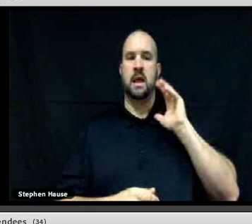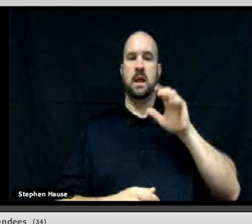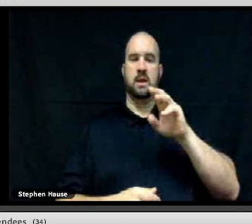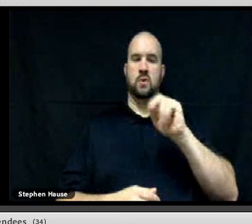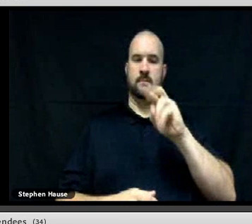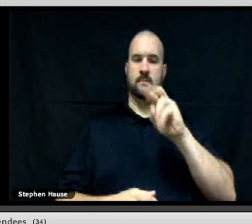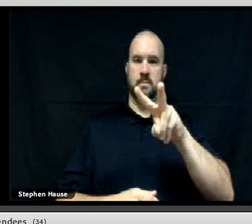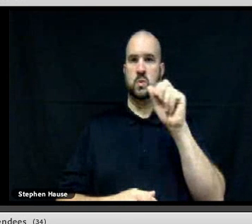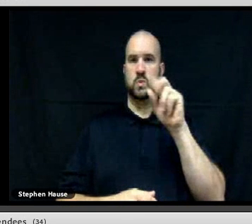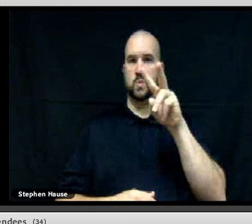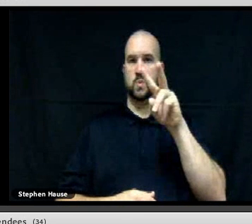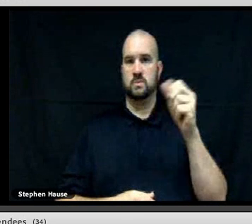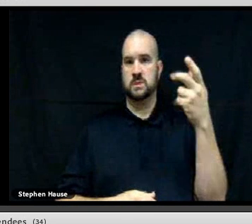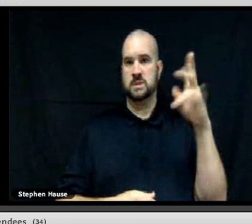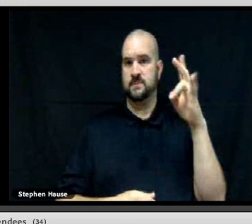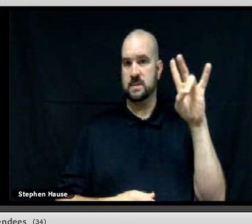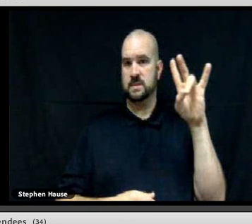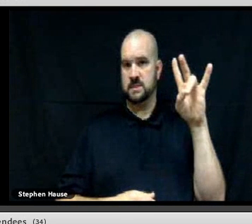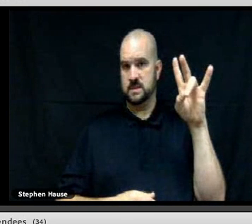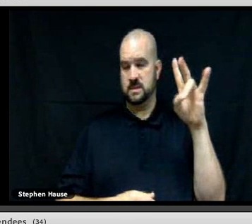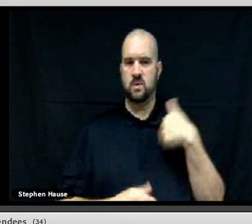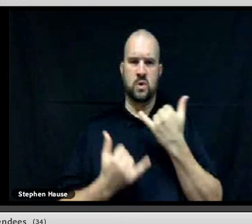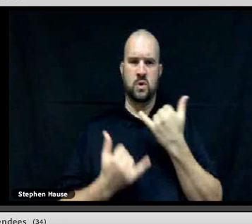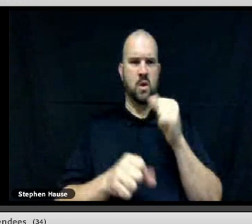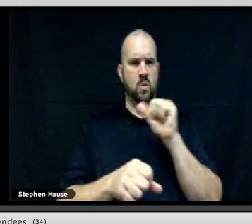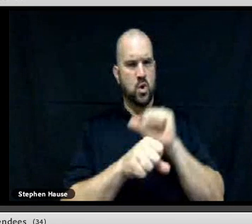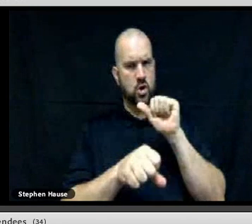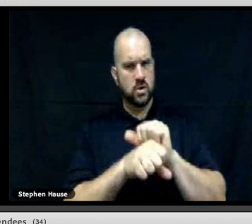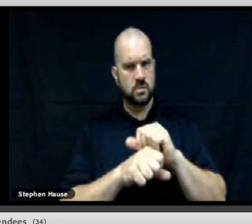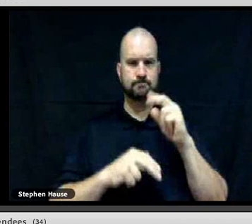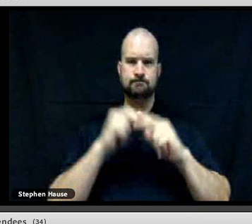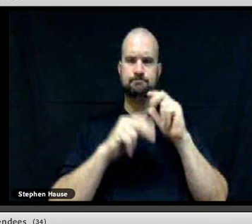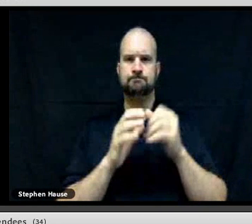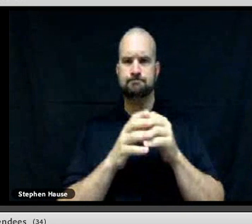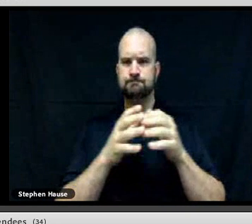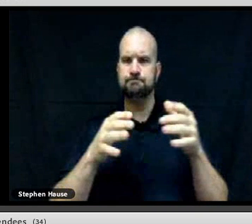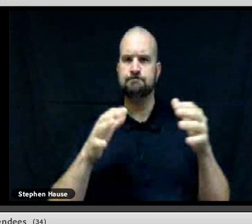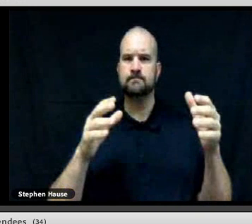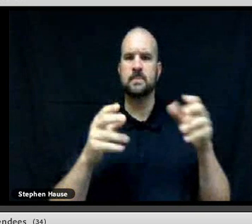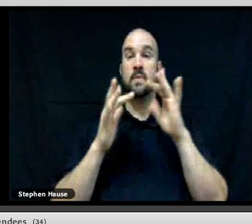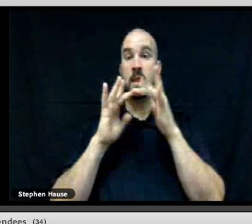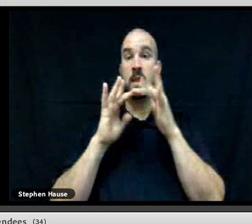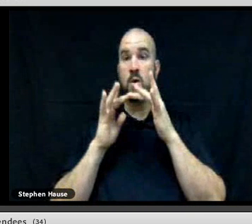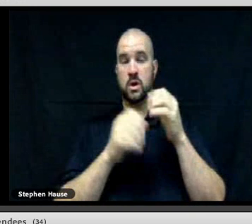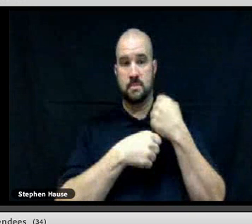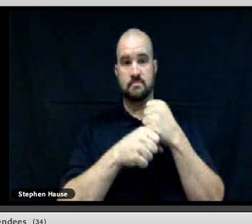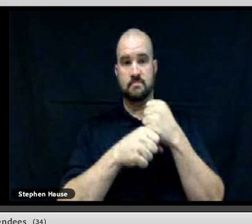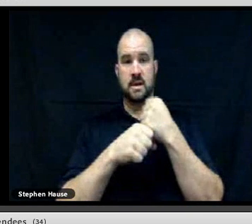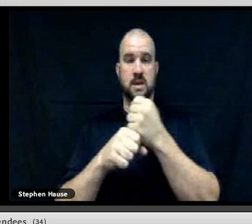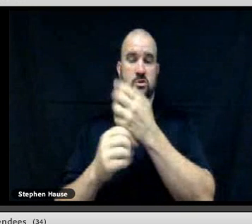and we're working on growing the networks and, uh, creating resources for people to be able to join the network